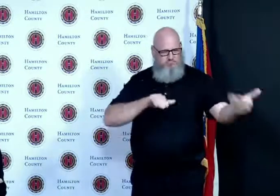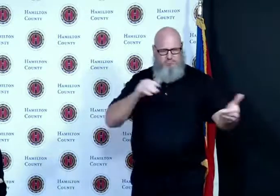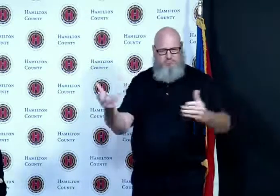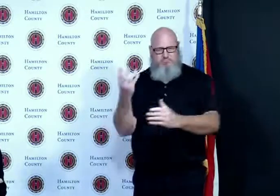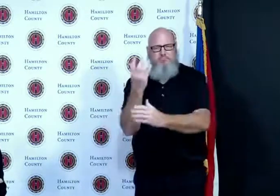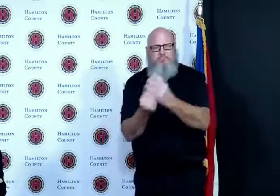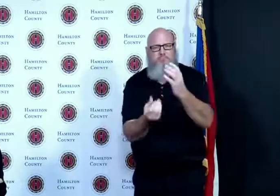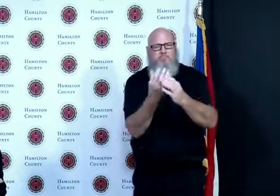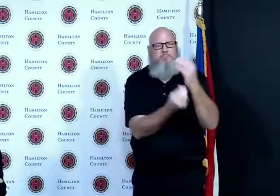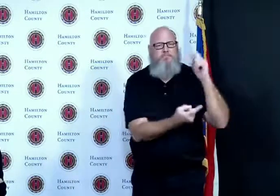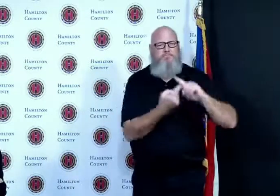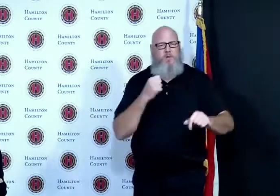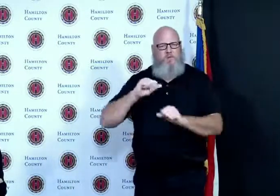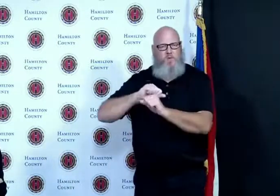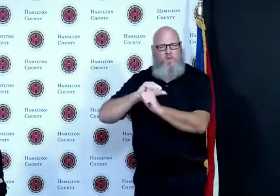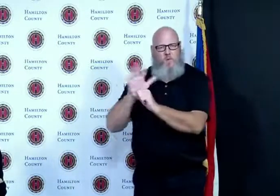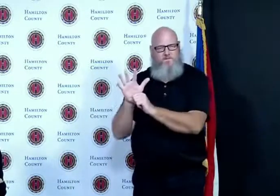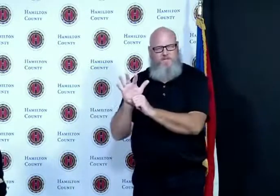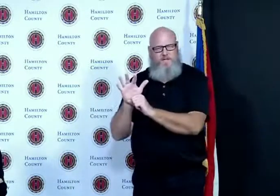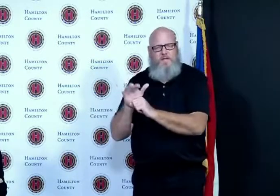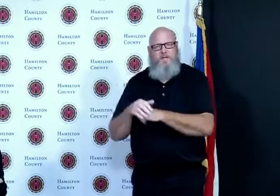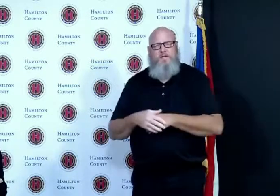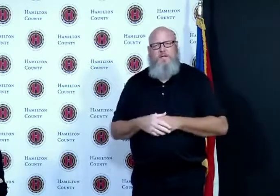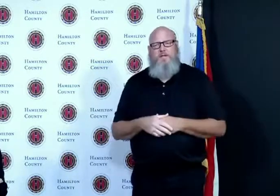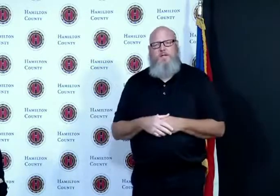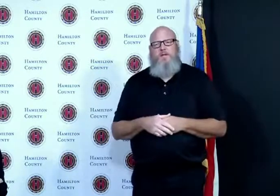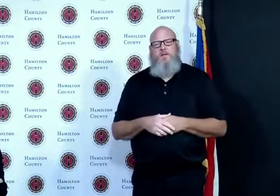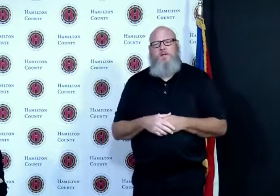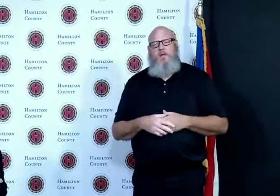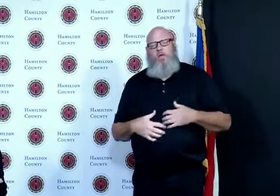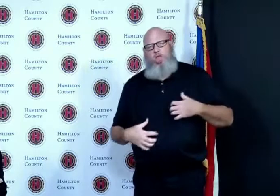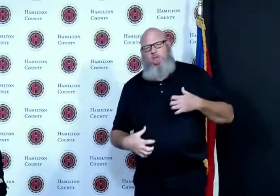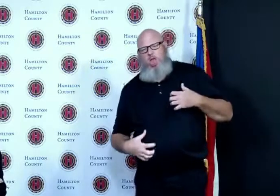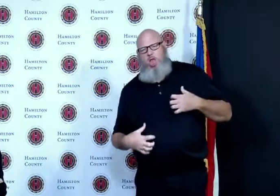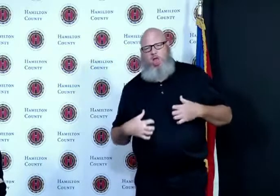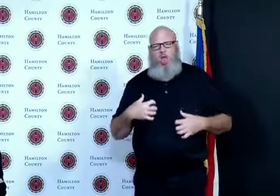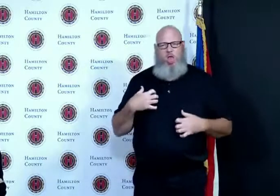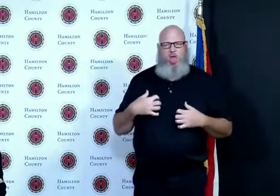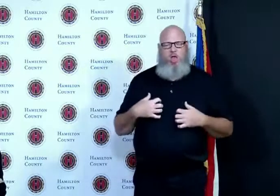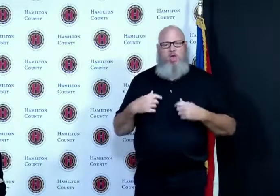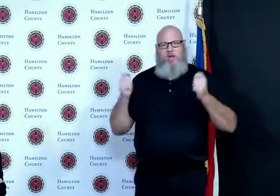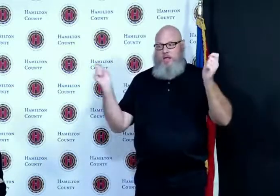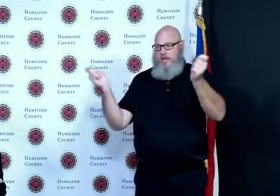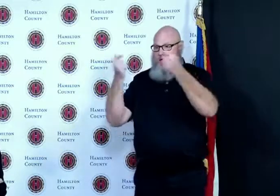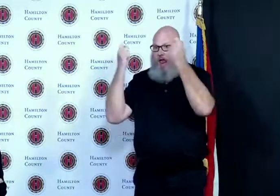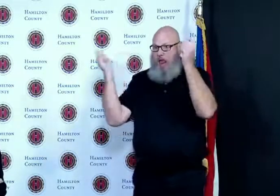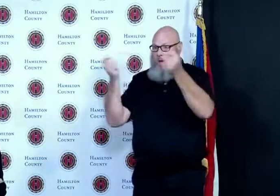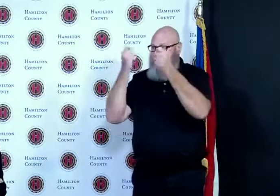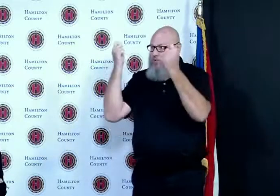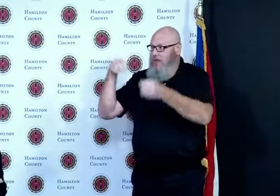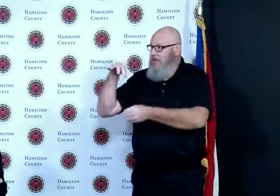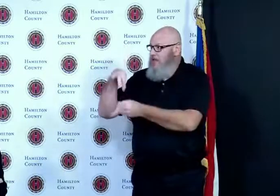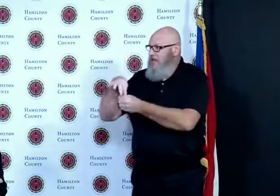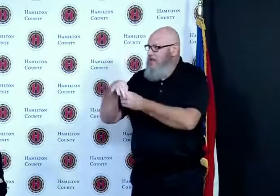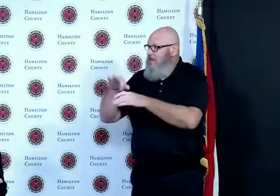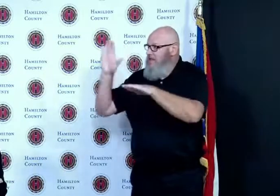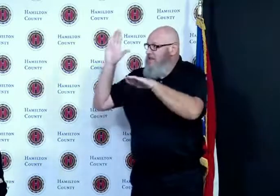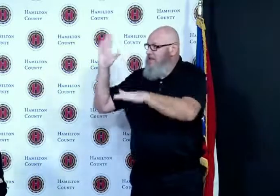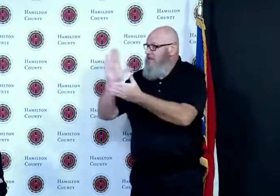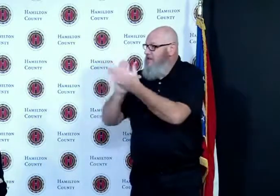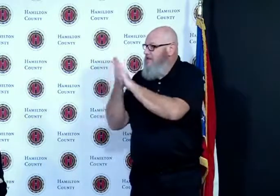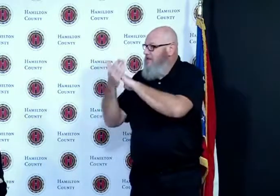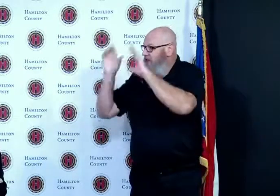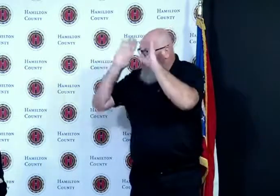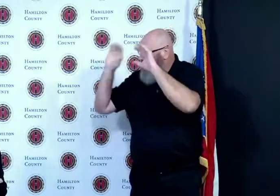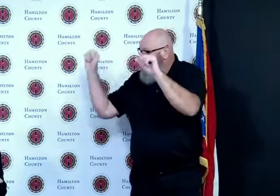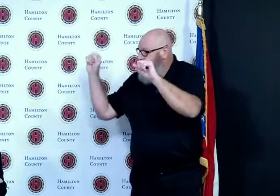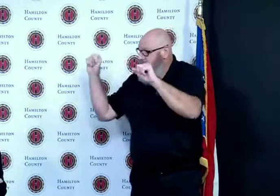we are celebrating a transition as we always do every four years but we have a lot to think